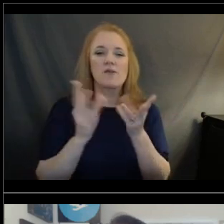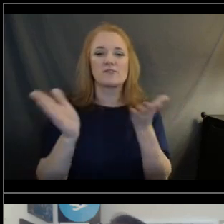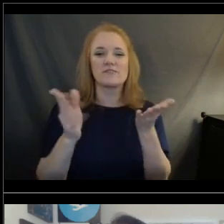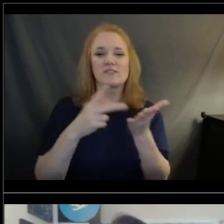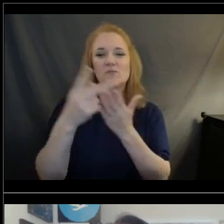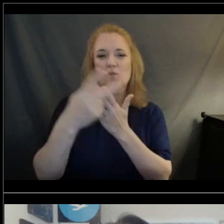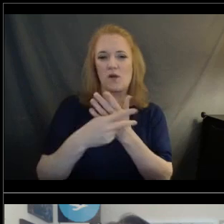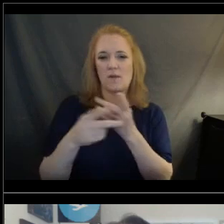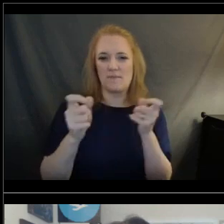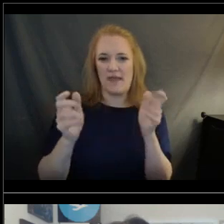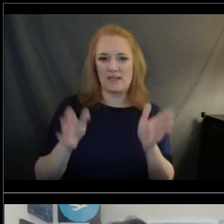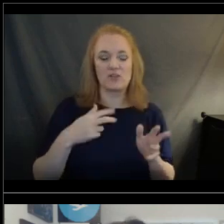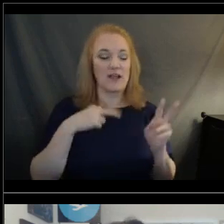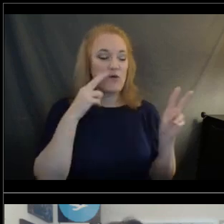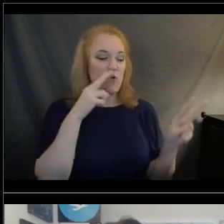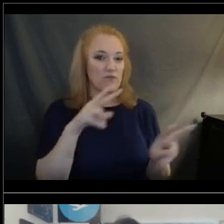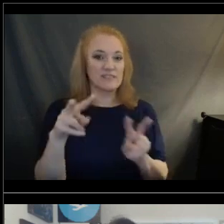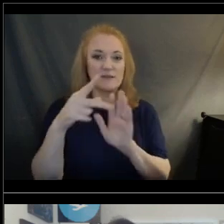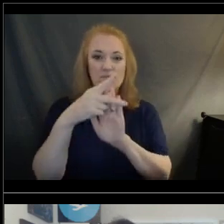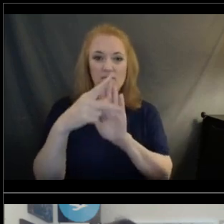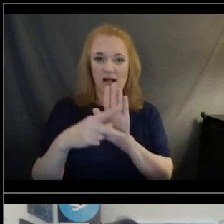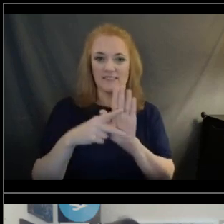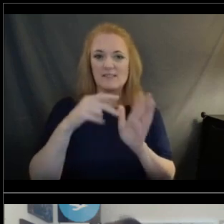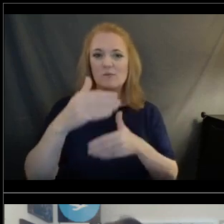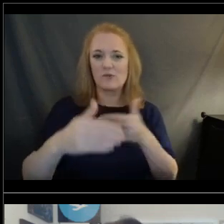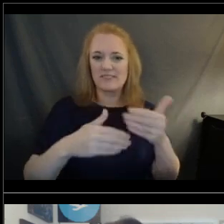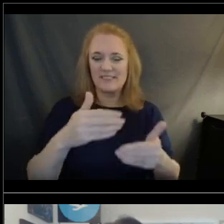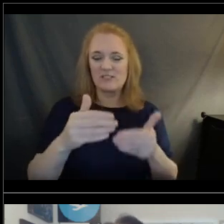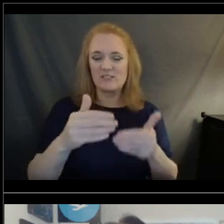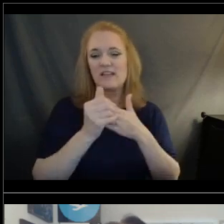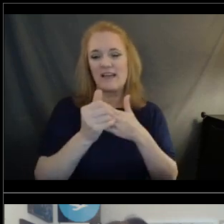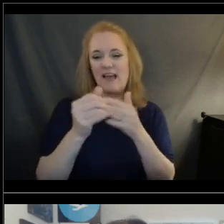and I oversee the policies, procedures, and guidelines for weather hazards such